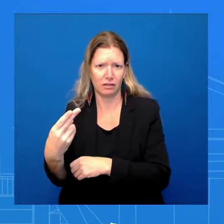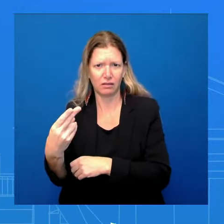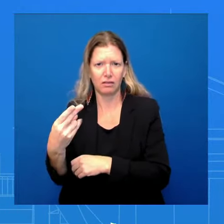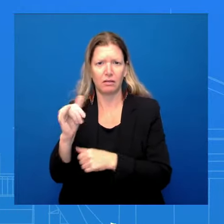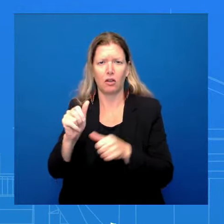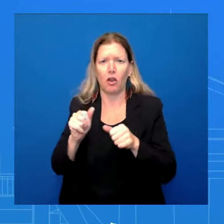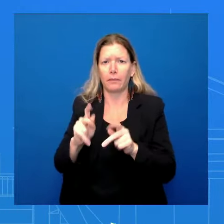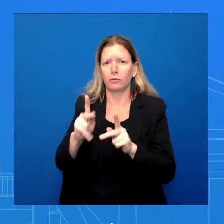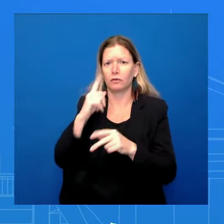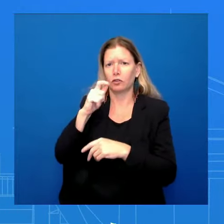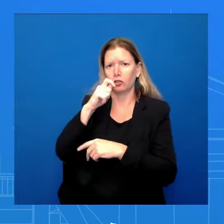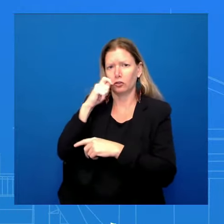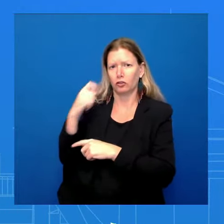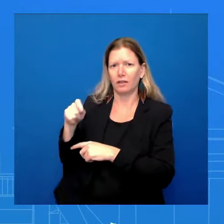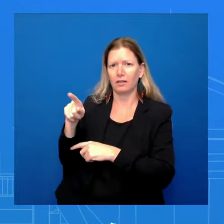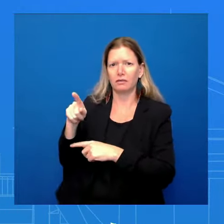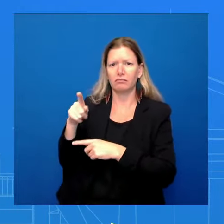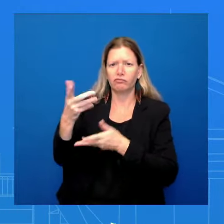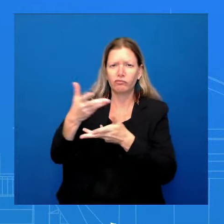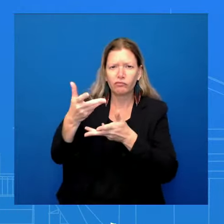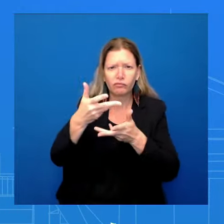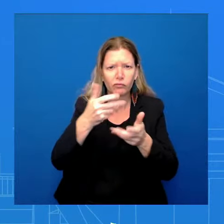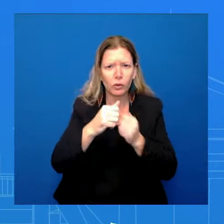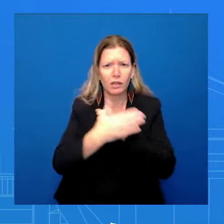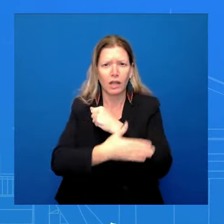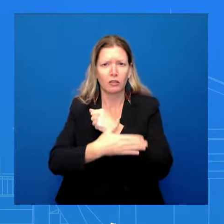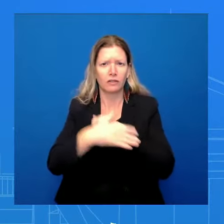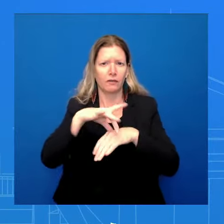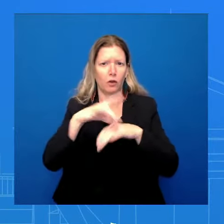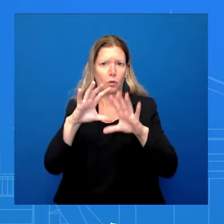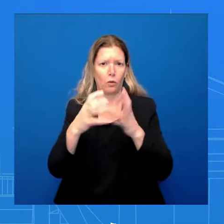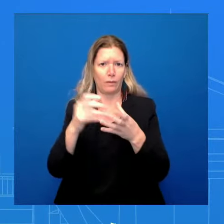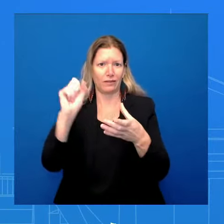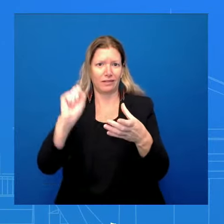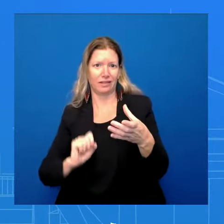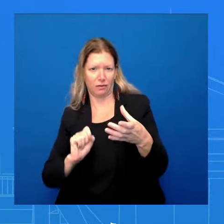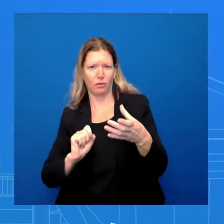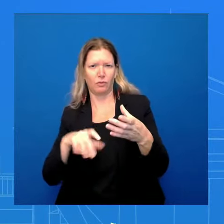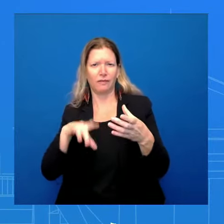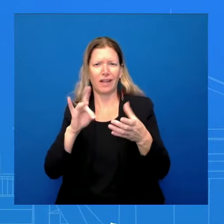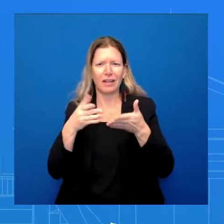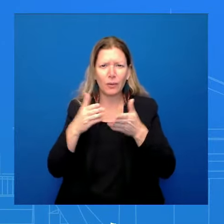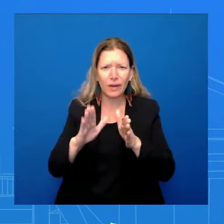and find a way forward towards a common understanding of the principles upon which the just peace should be based.